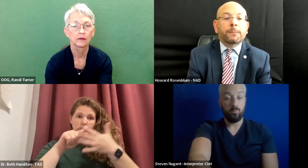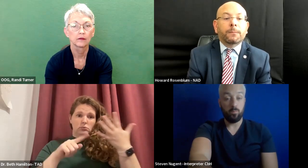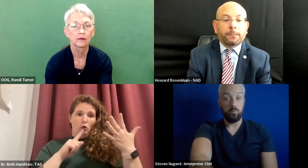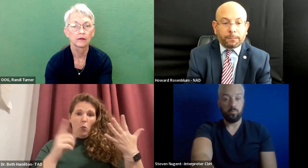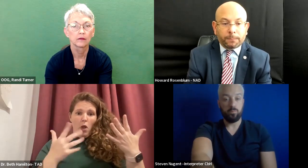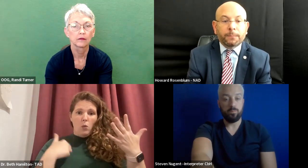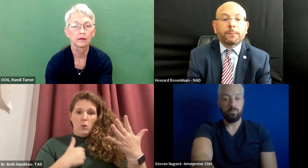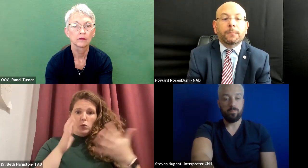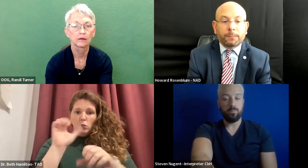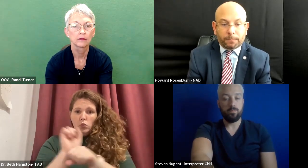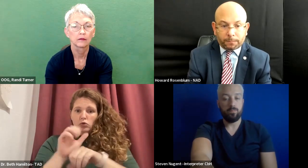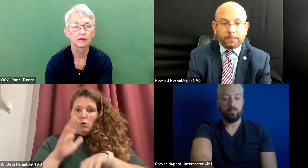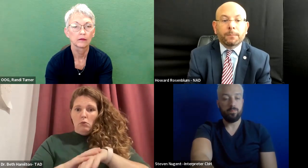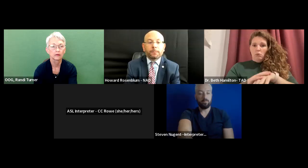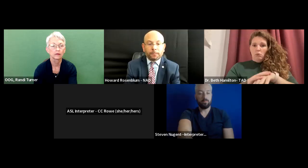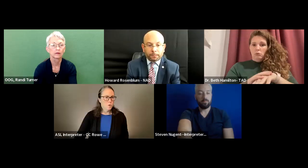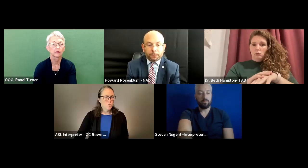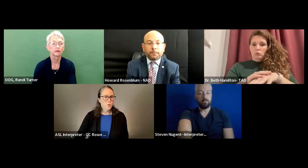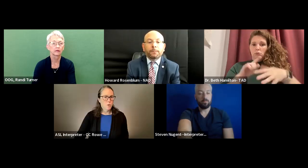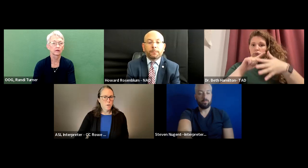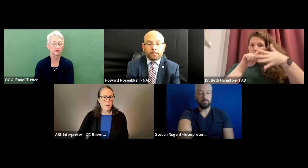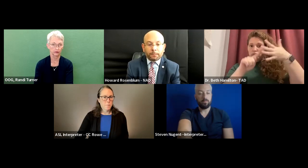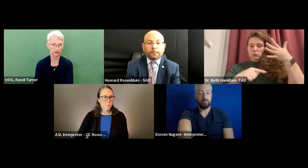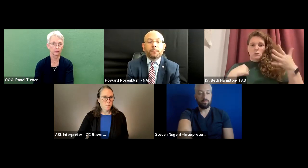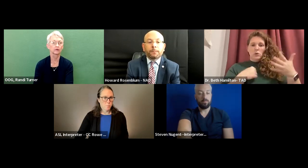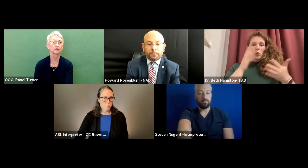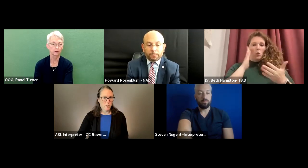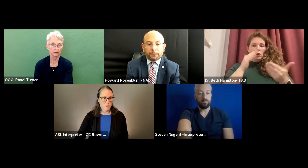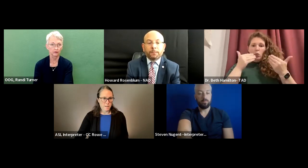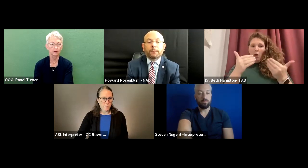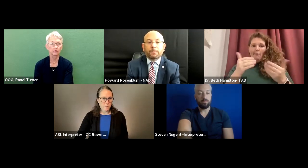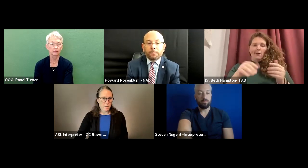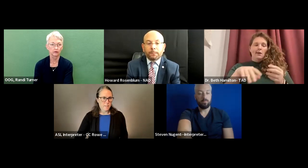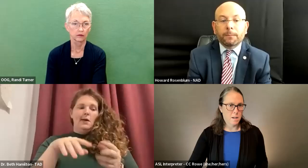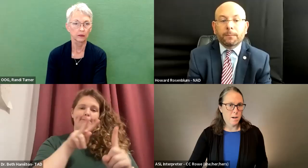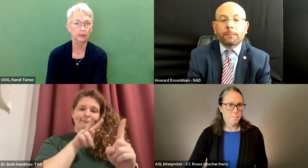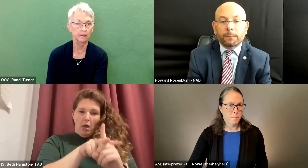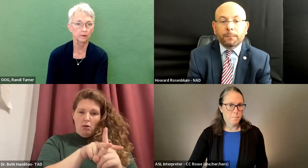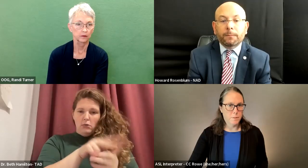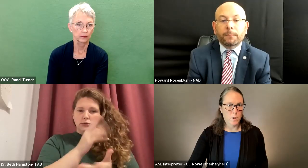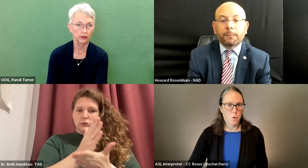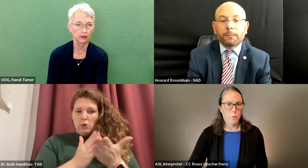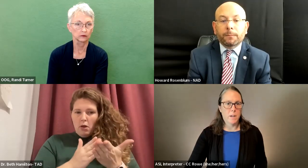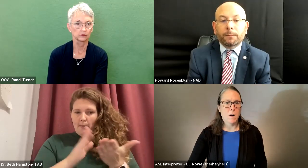session that will be starting in January? We would like to hear what you all have been working on